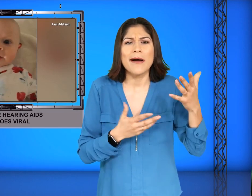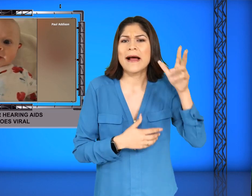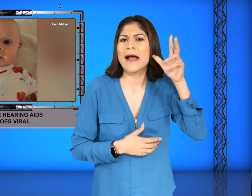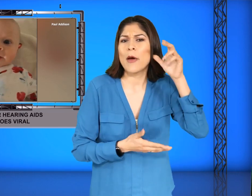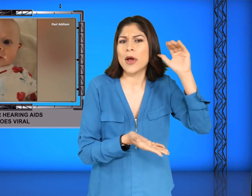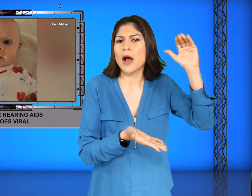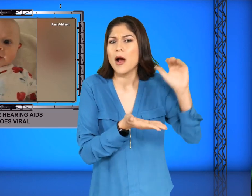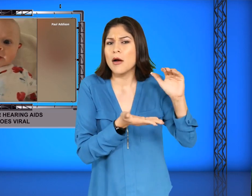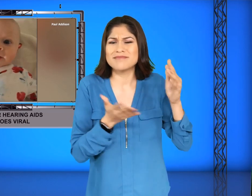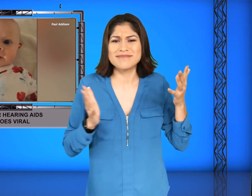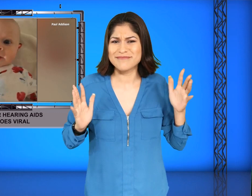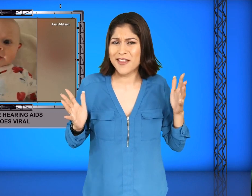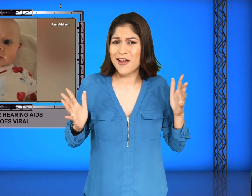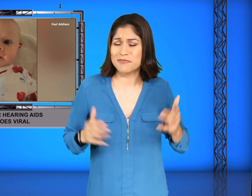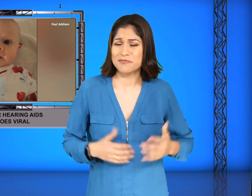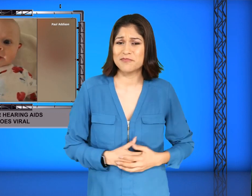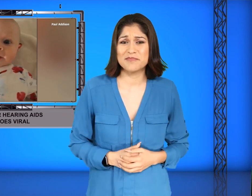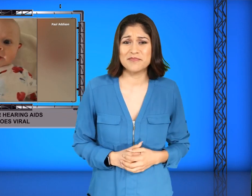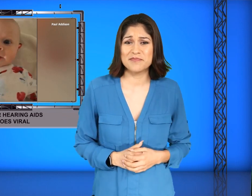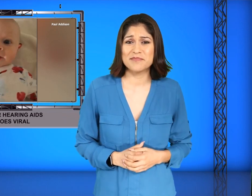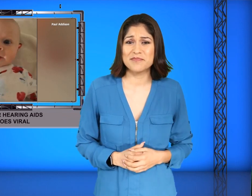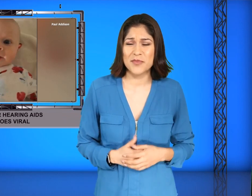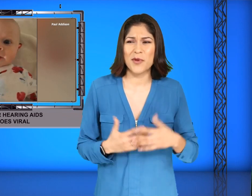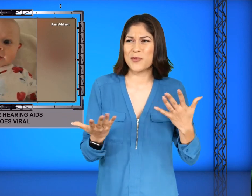hearing inconsistencies or loss."